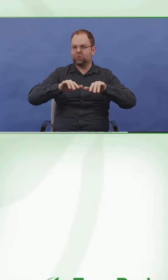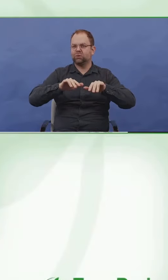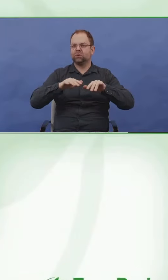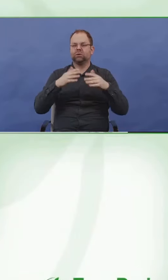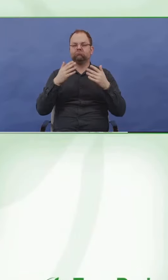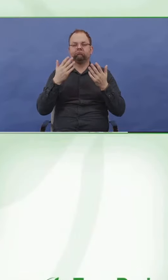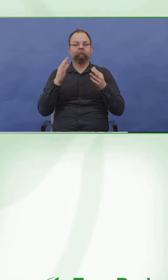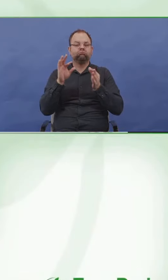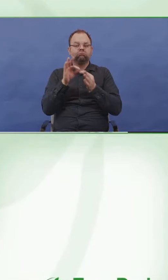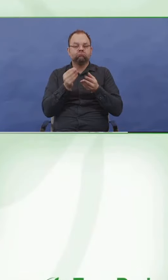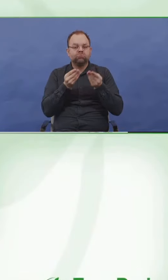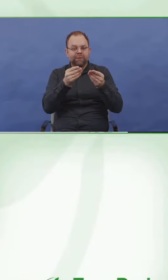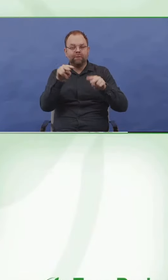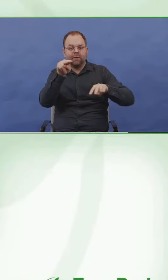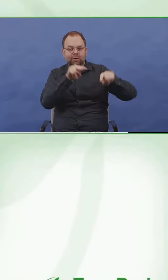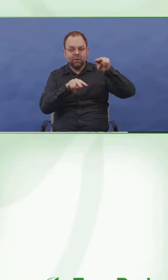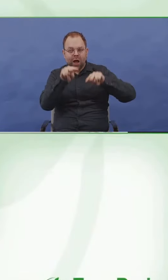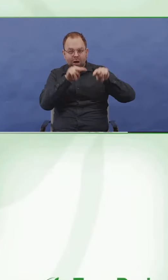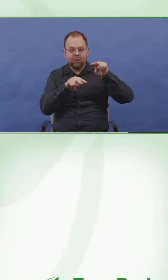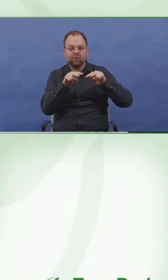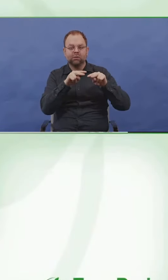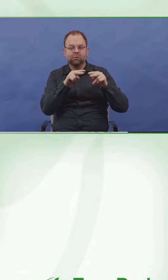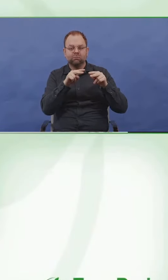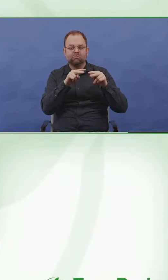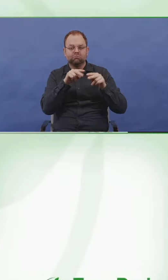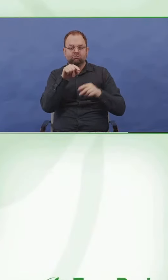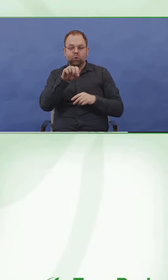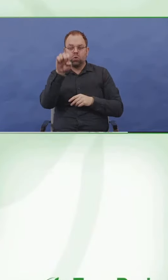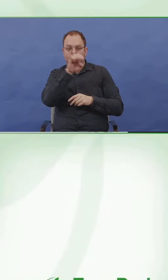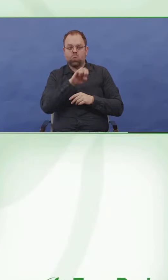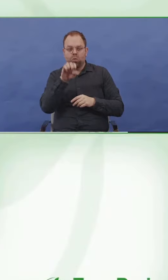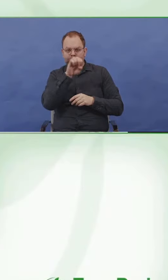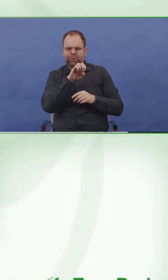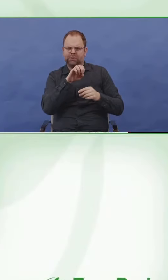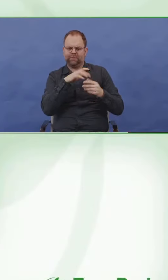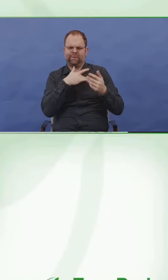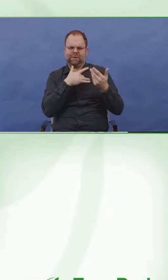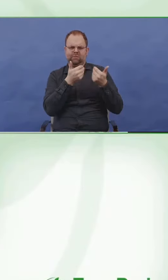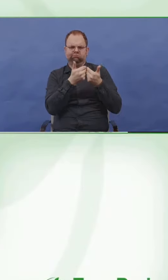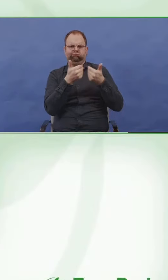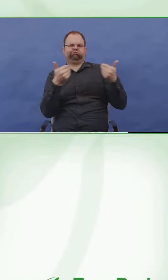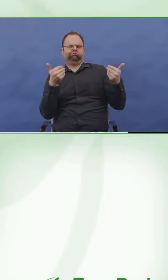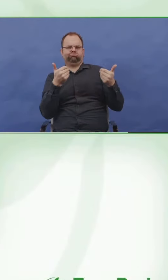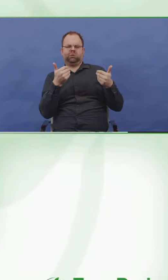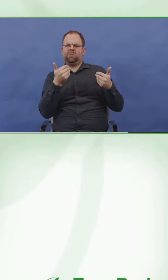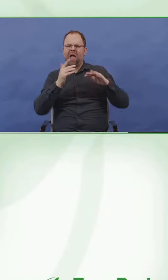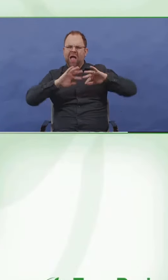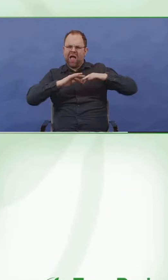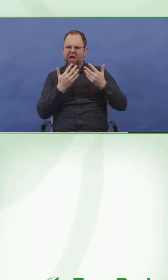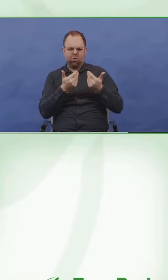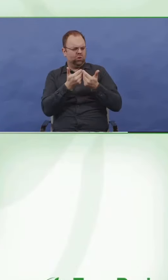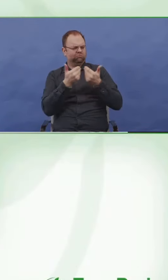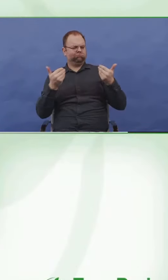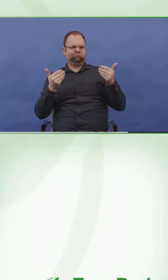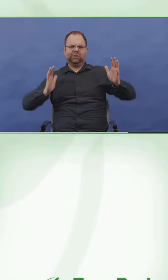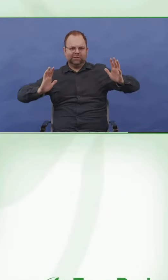Yes. It's OK, thank you. Probably you can hear me now. So thank you Thomas, thank everyone for coming here .